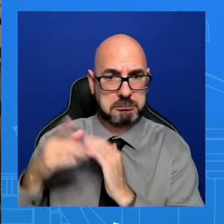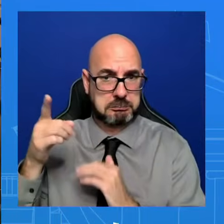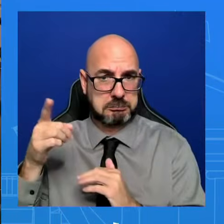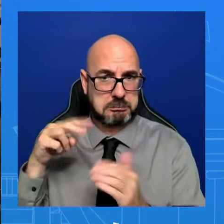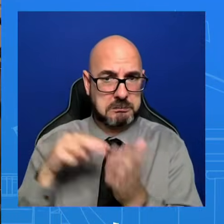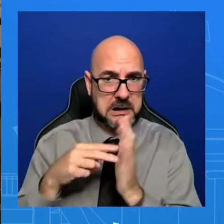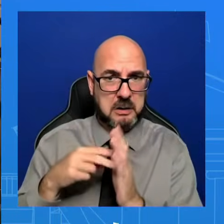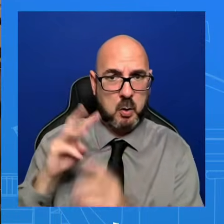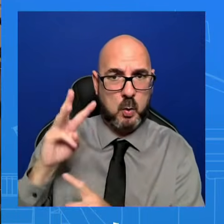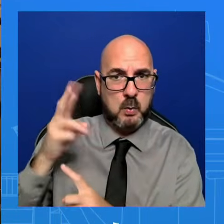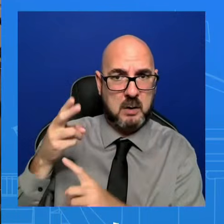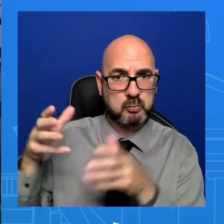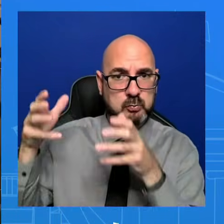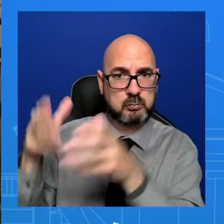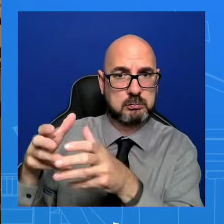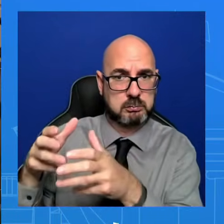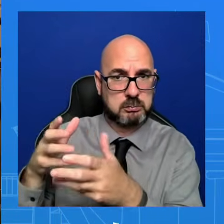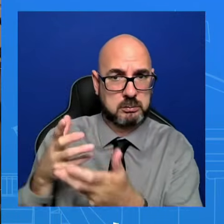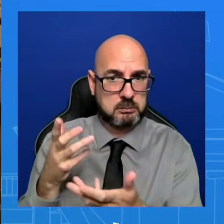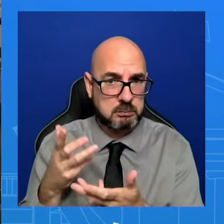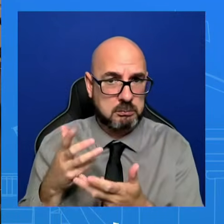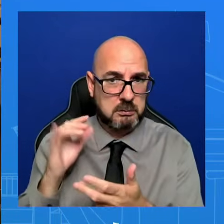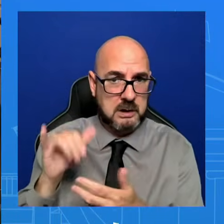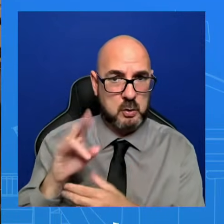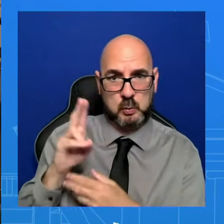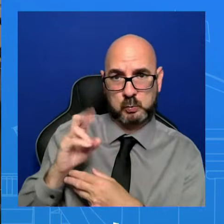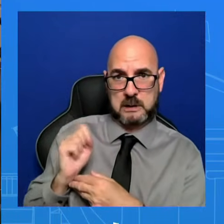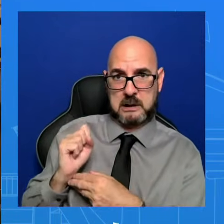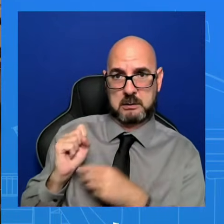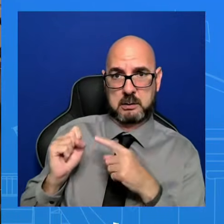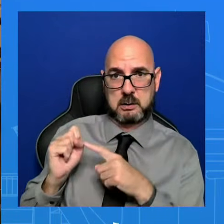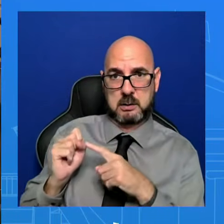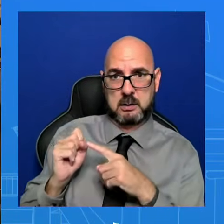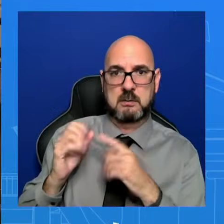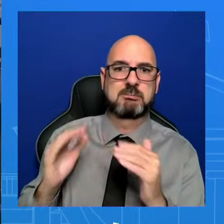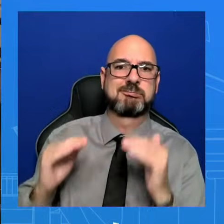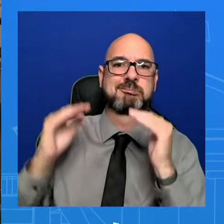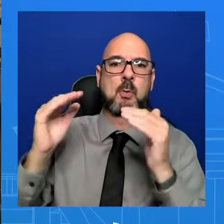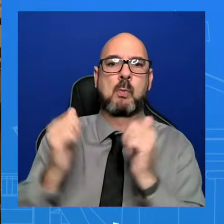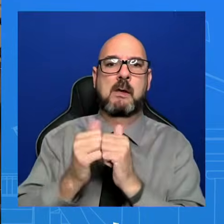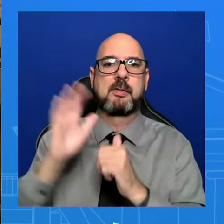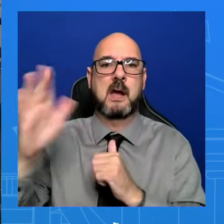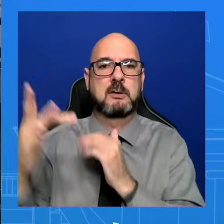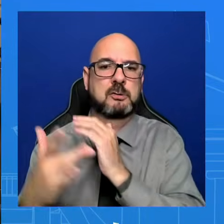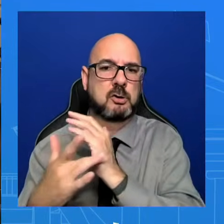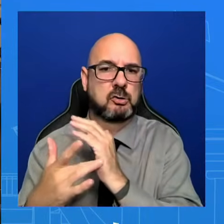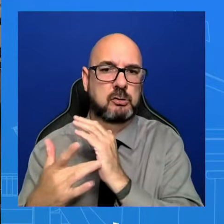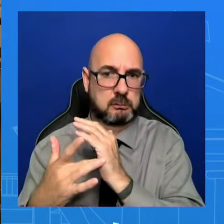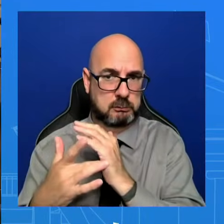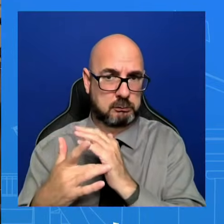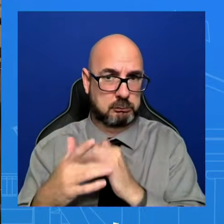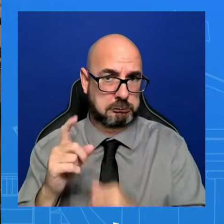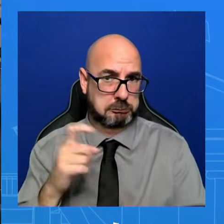that the U.S. advanced electric vehicle technology will be in China's hands? And would the administration look into the deal